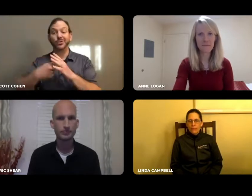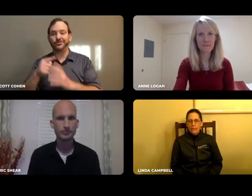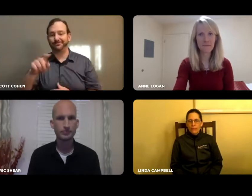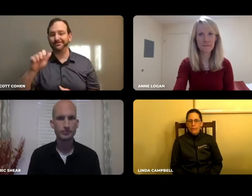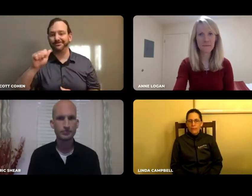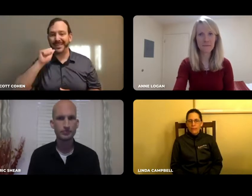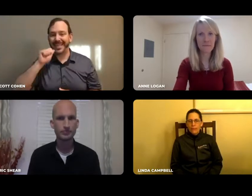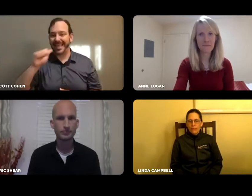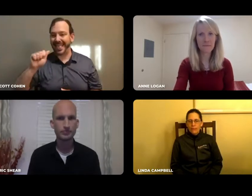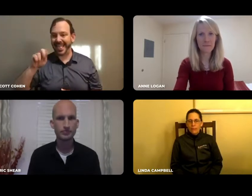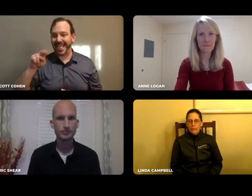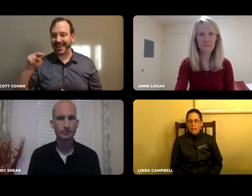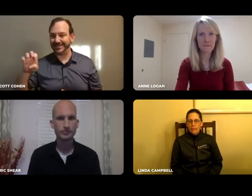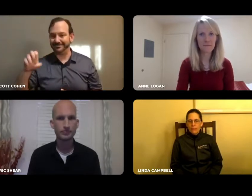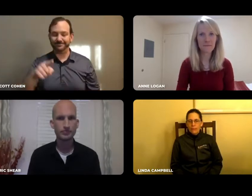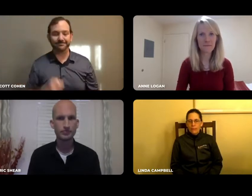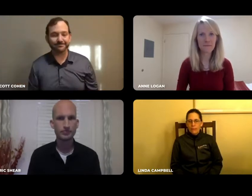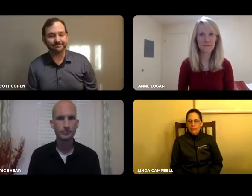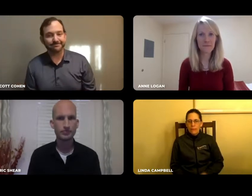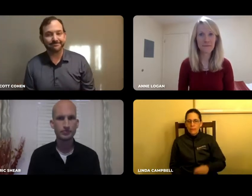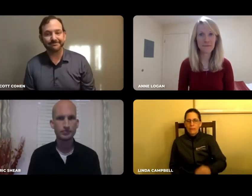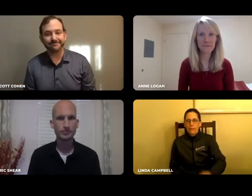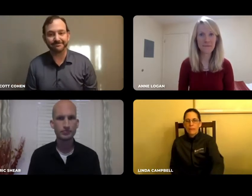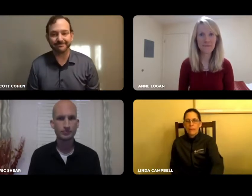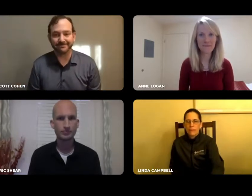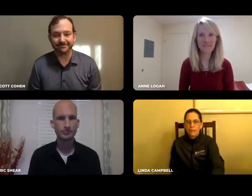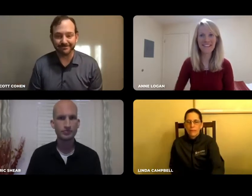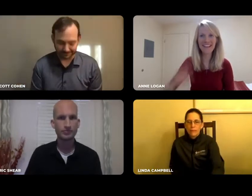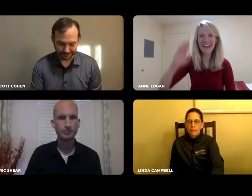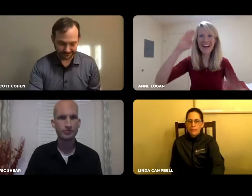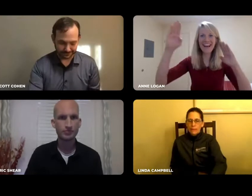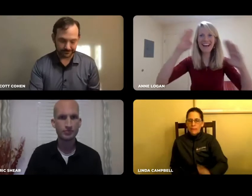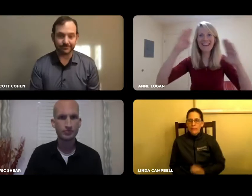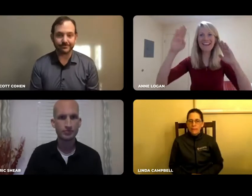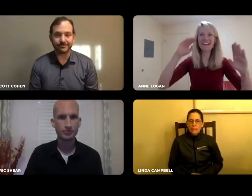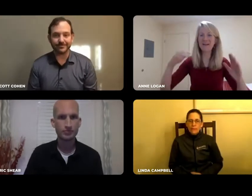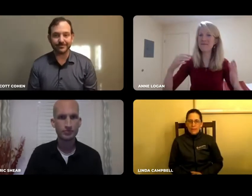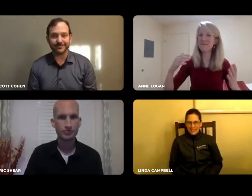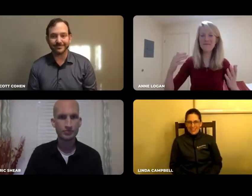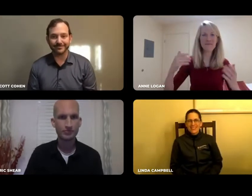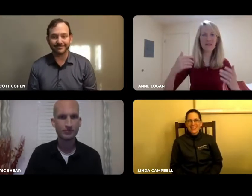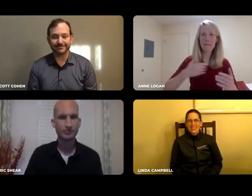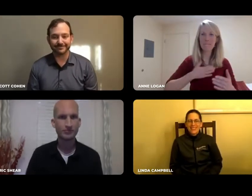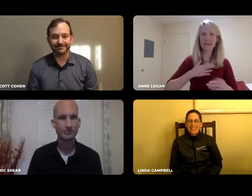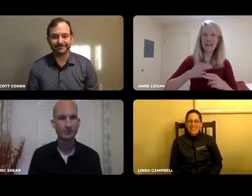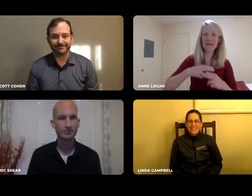Starting with Anne. ANNE LOGAN: Hi everyone!